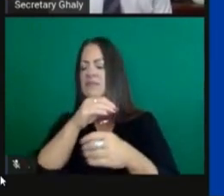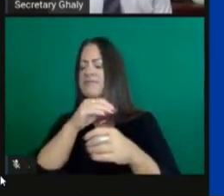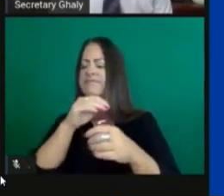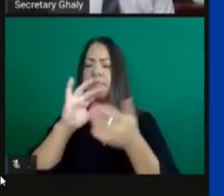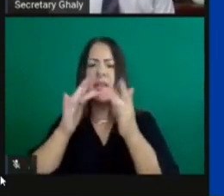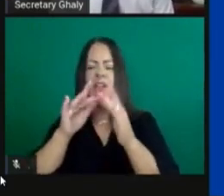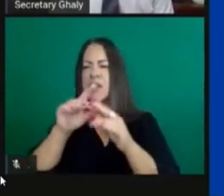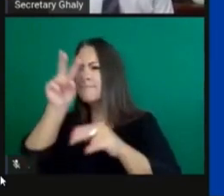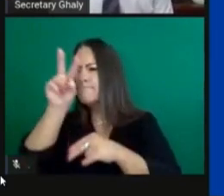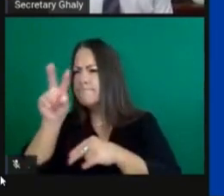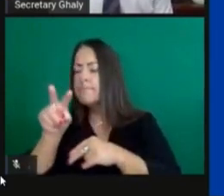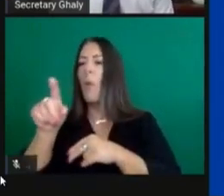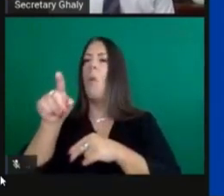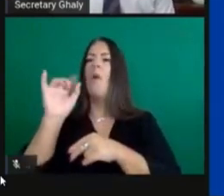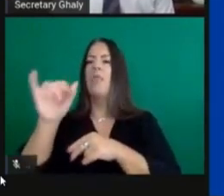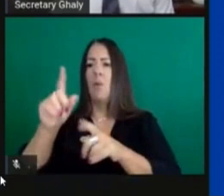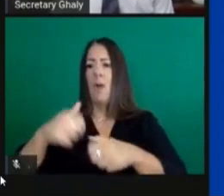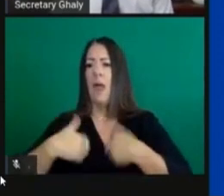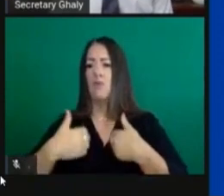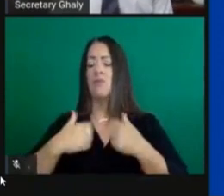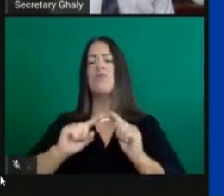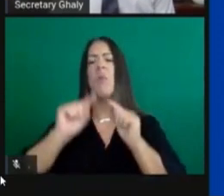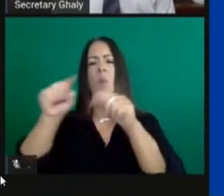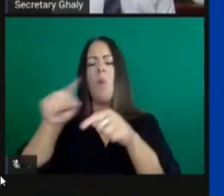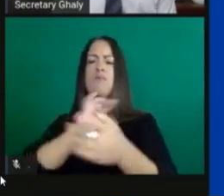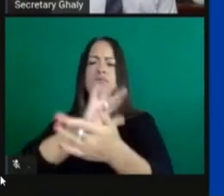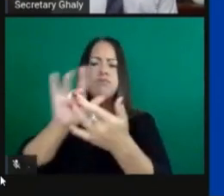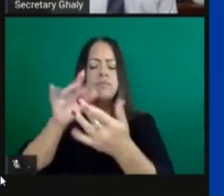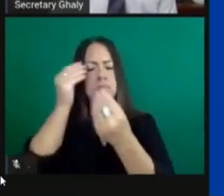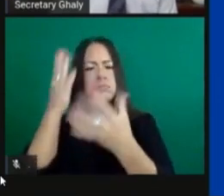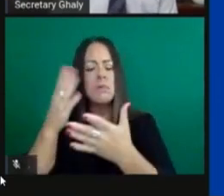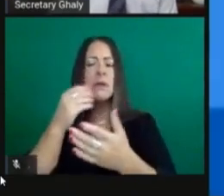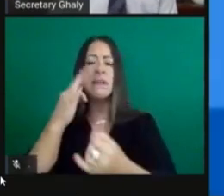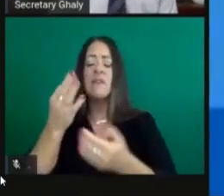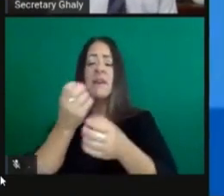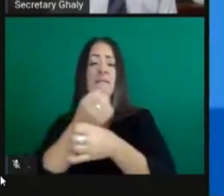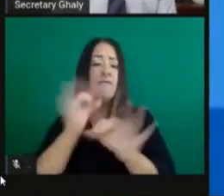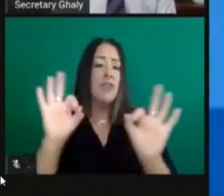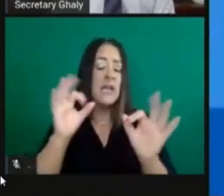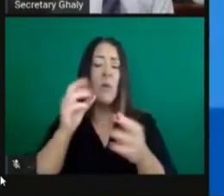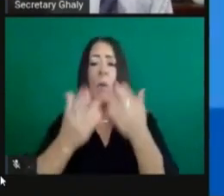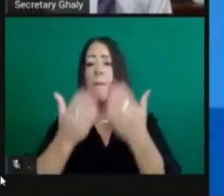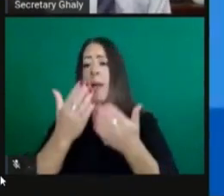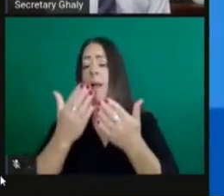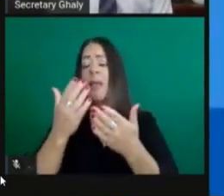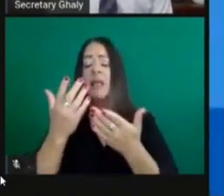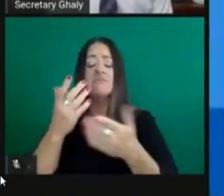LOOK AT YOUR COUNTY, PUBLIC HEALTH WEB PAGE, OR THE STATE